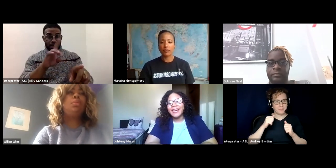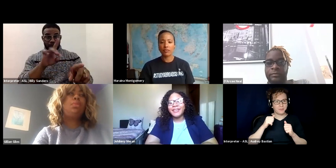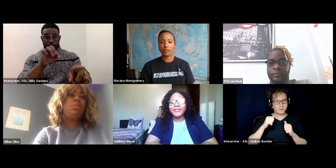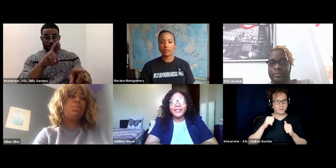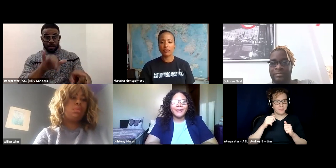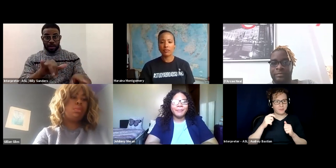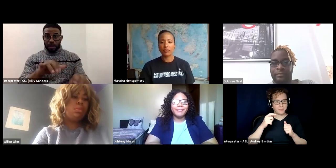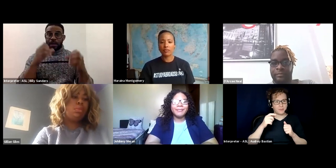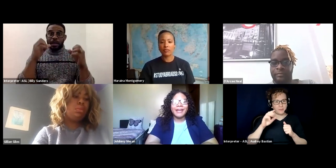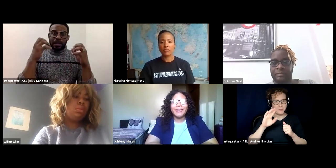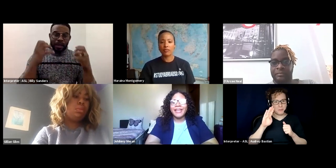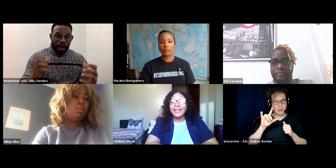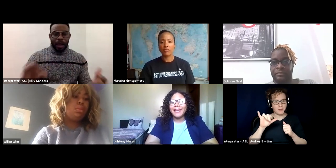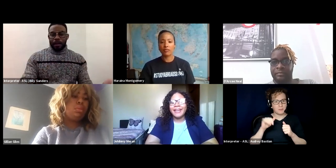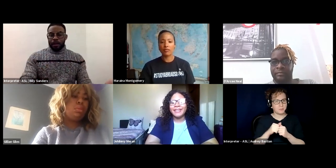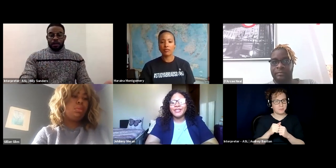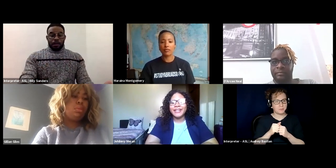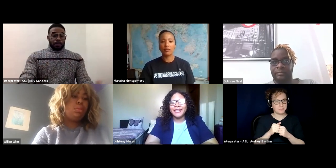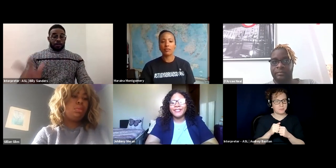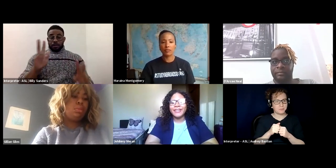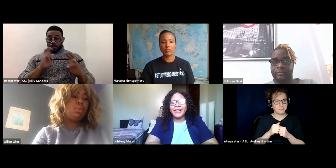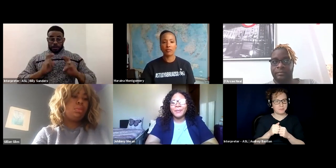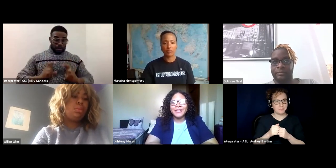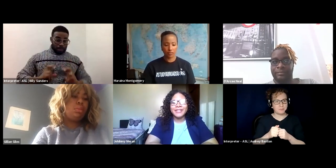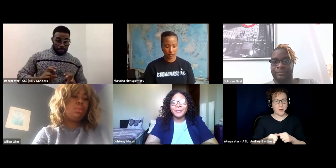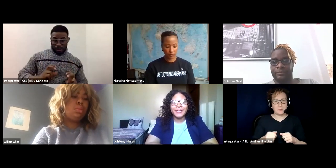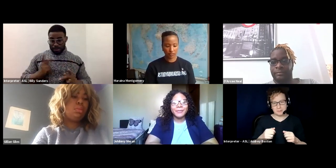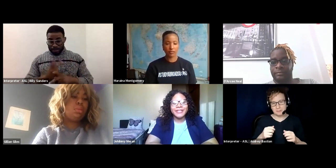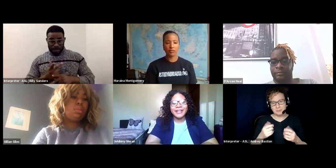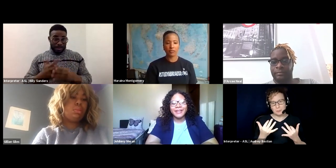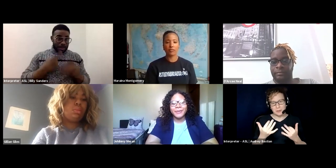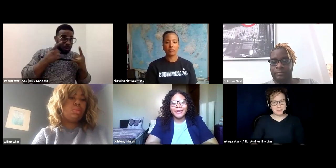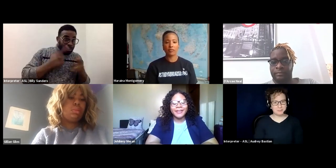is a lot of navigating and trying to figure out what is going to work, what is not going